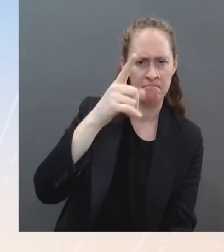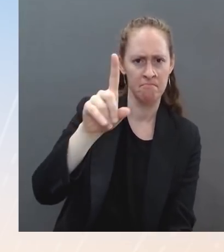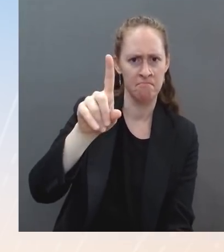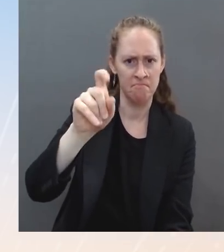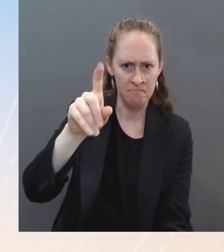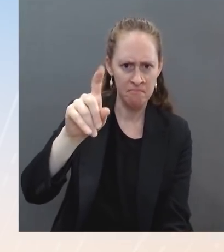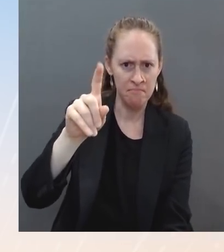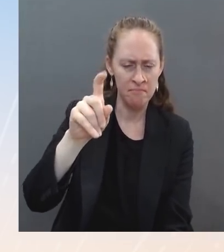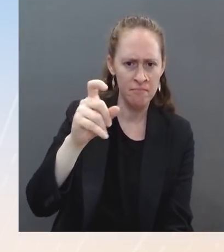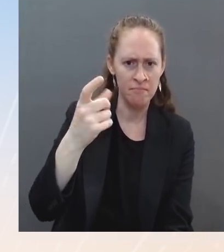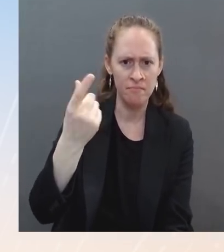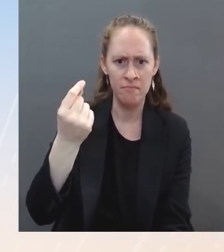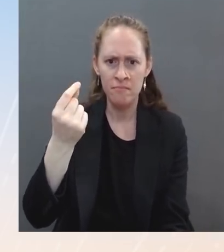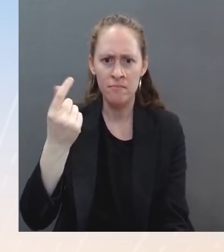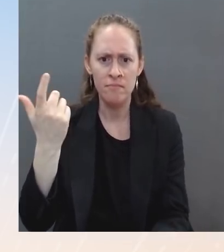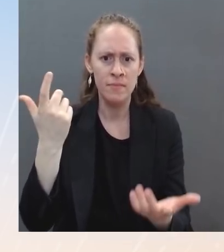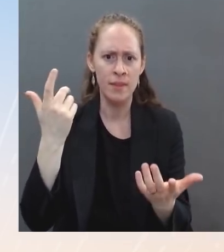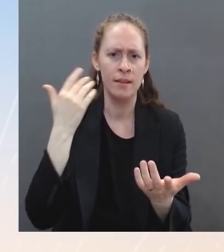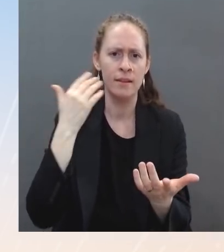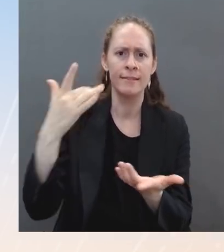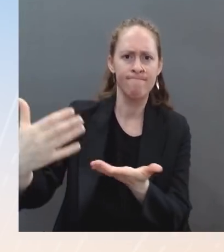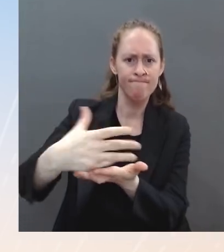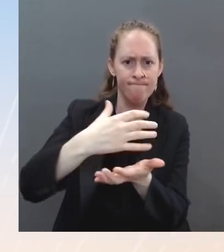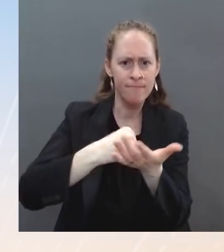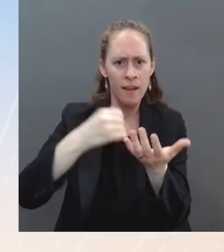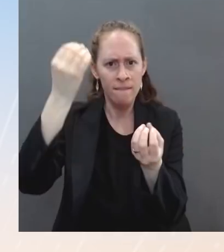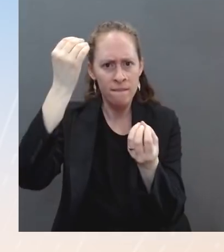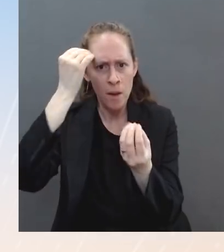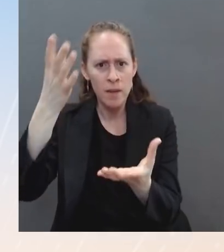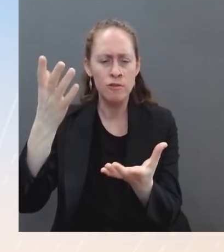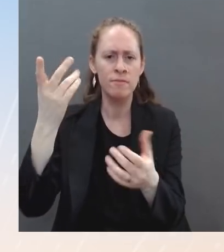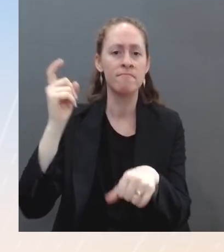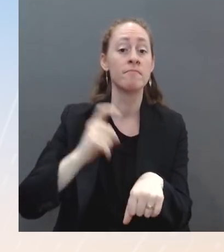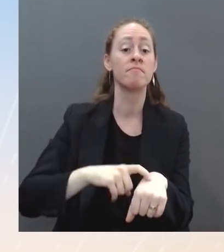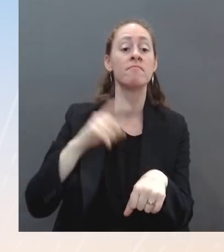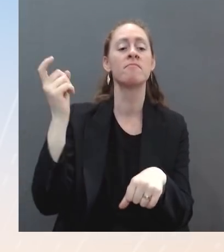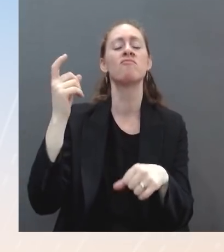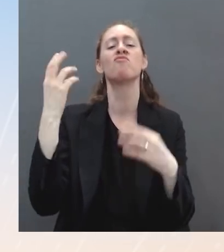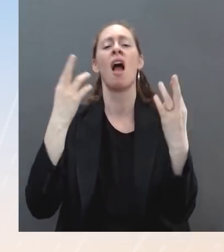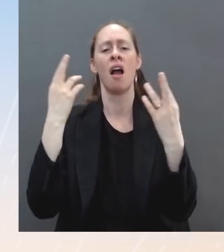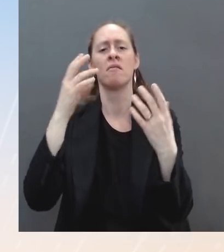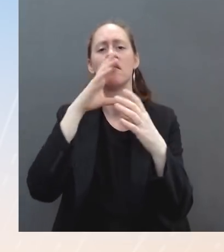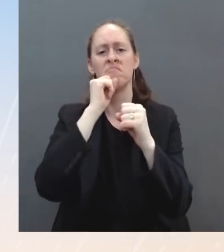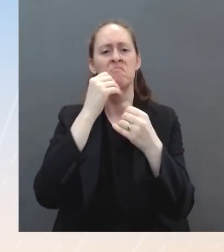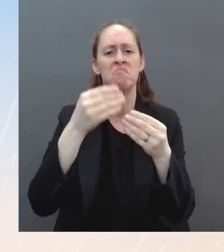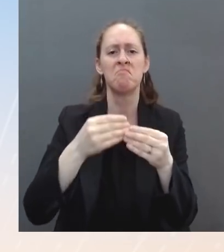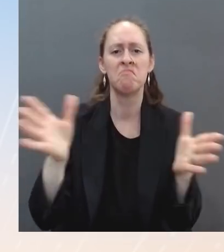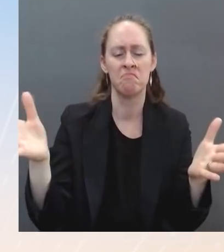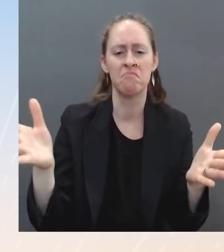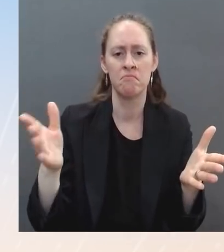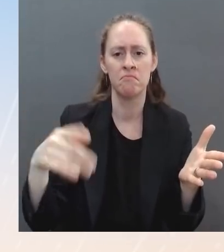about the value of that relationship and how the White House thinks it's affected Putin's conduct in the war --